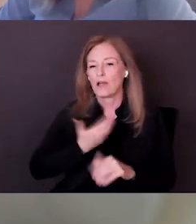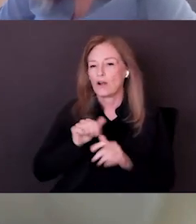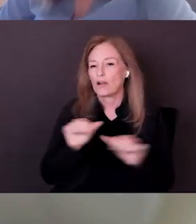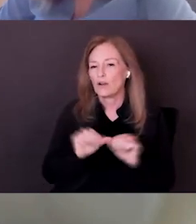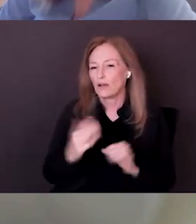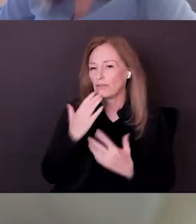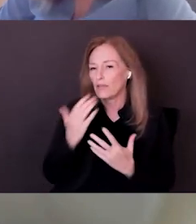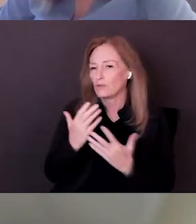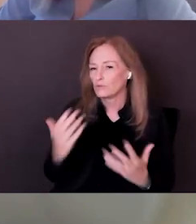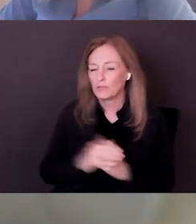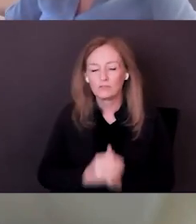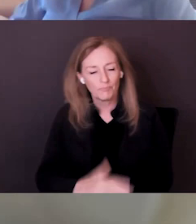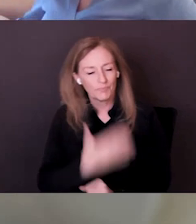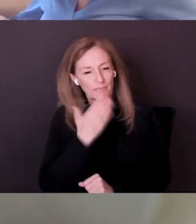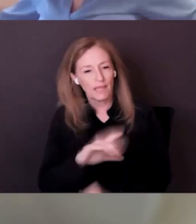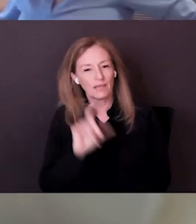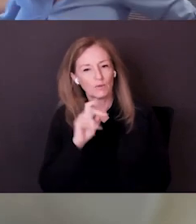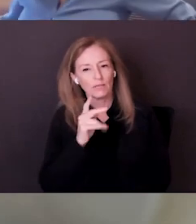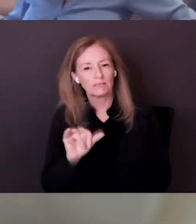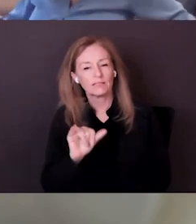ARE GETTING GREAT QUESTIONS IN THE CHAT. IF WE HAVE TIME,